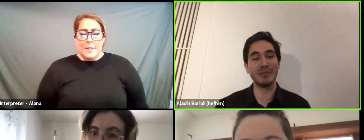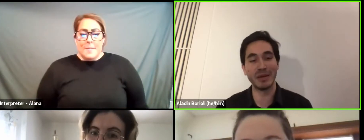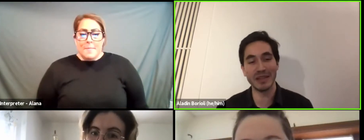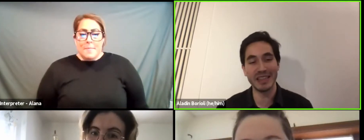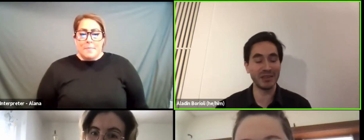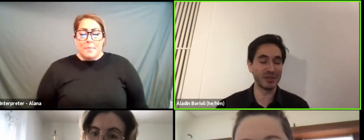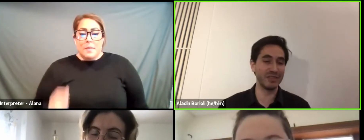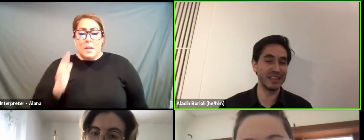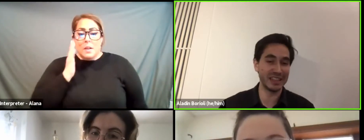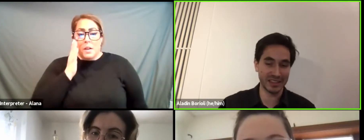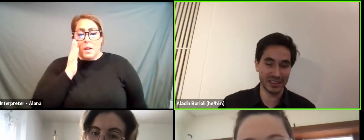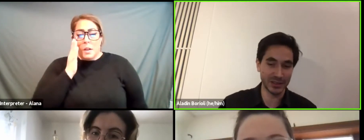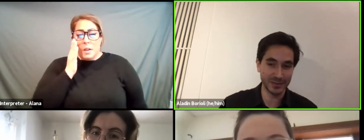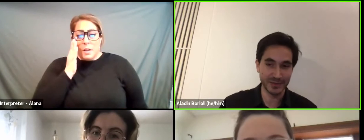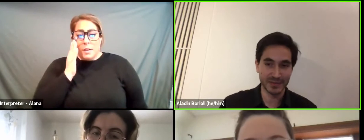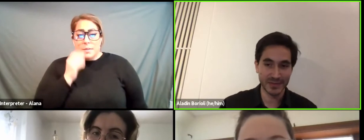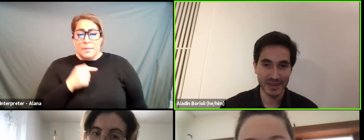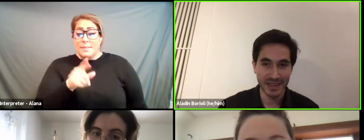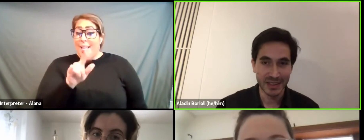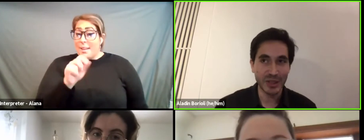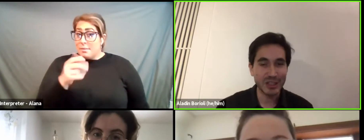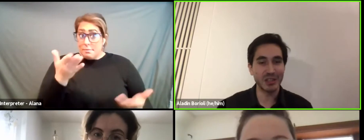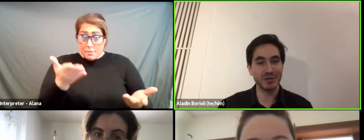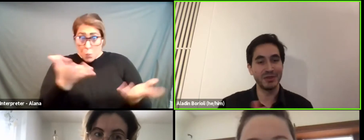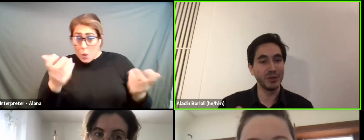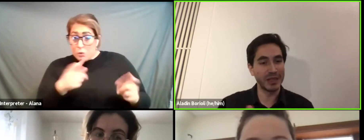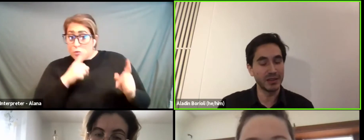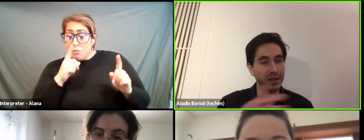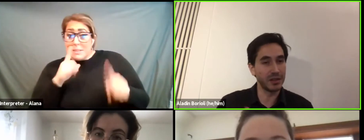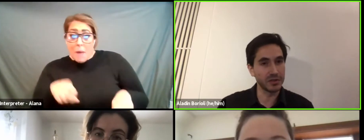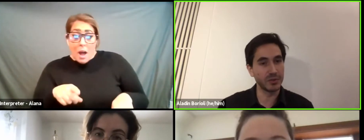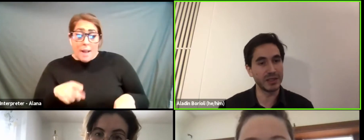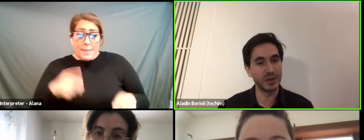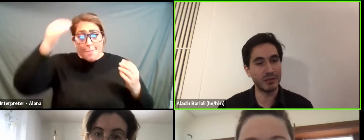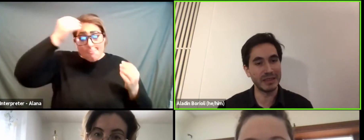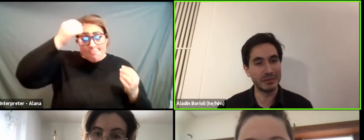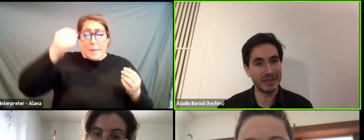but it was really nice to exchange with you and to learn also what you do at Best Bees.